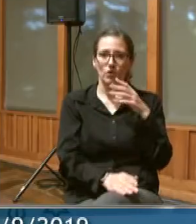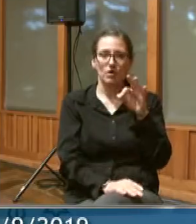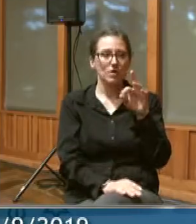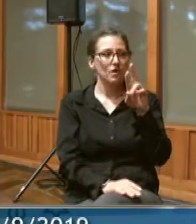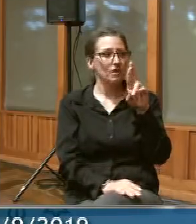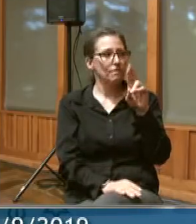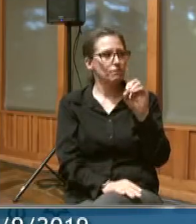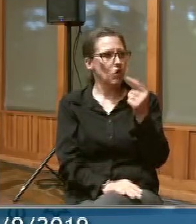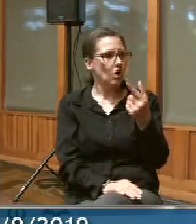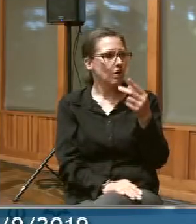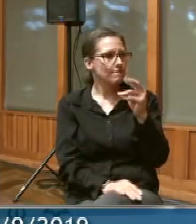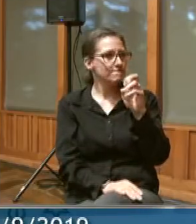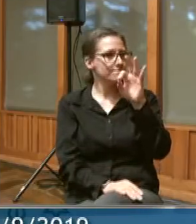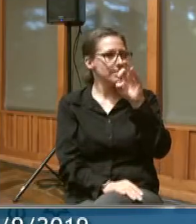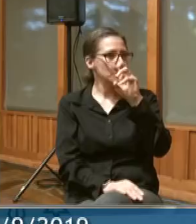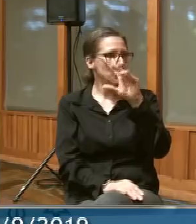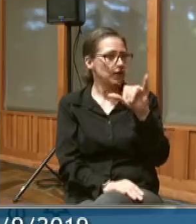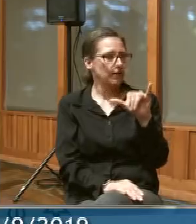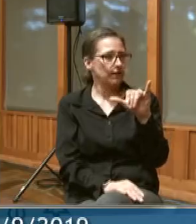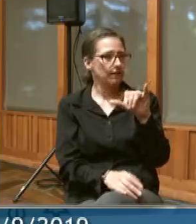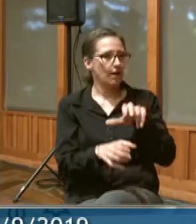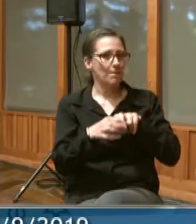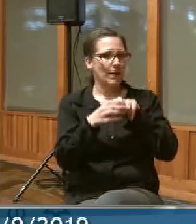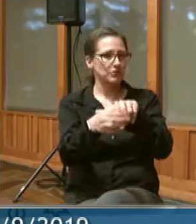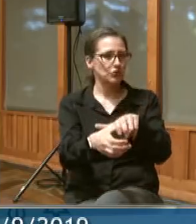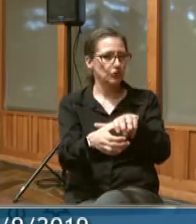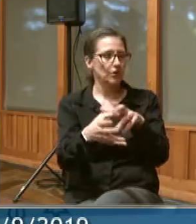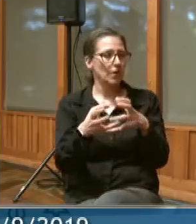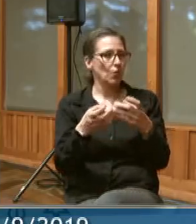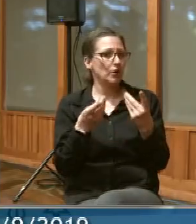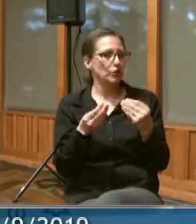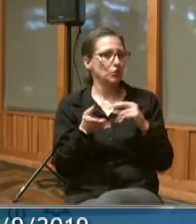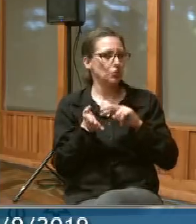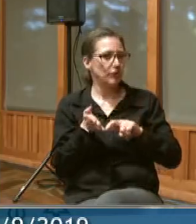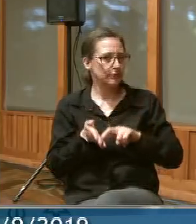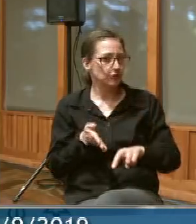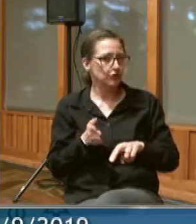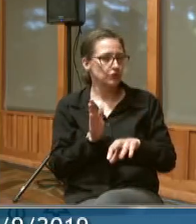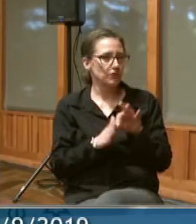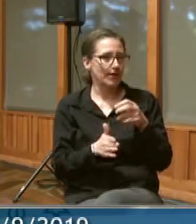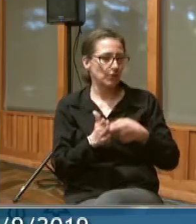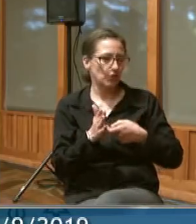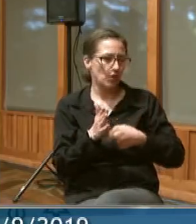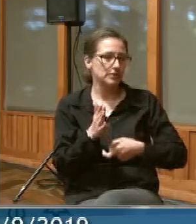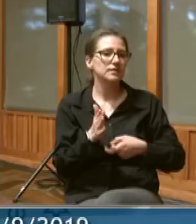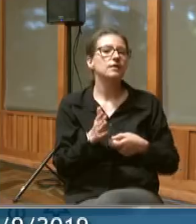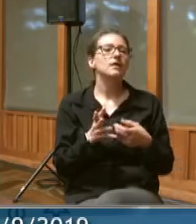SHOULD -- THERE'S A FUNDING REQUIREMENT FOR FOG FERRY